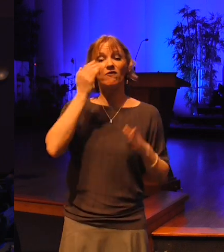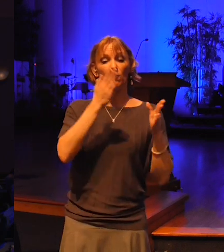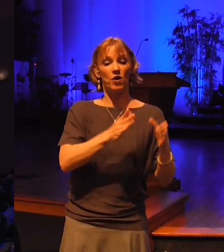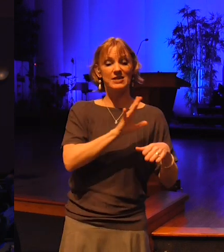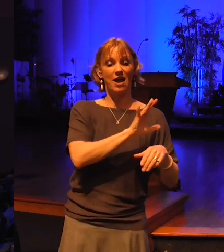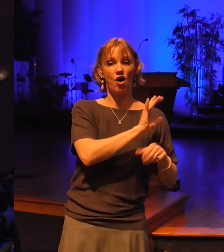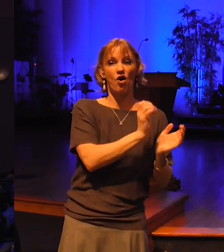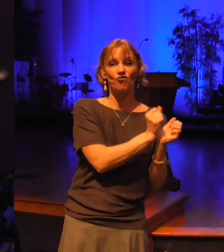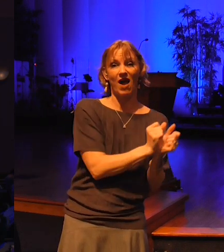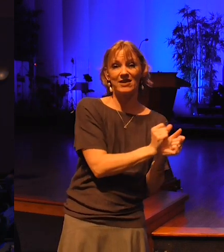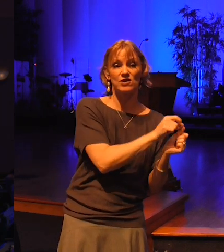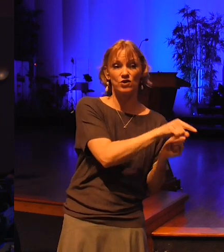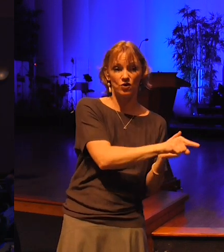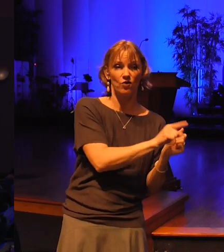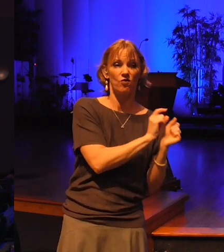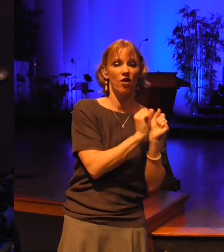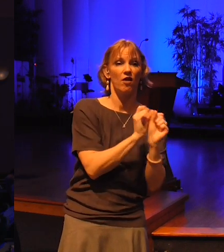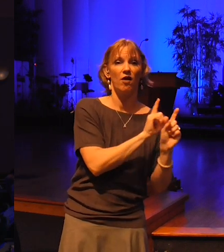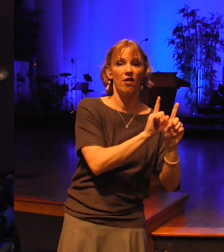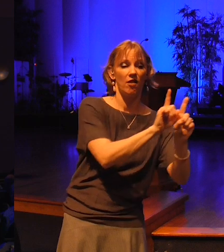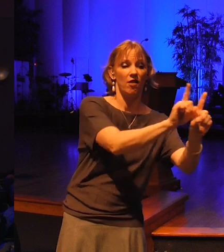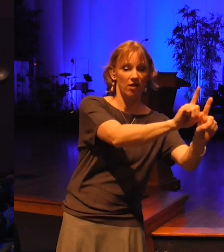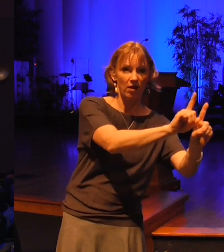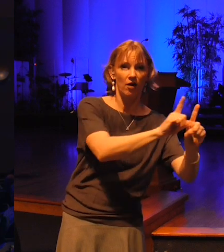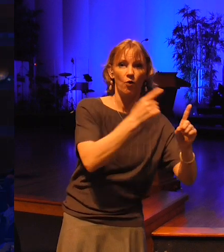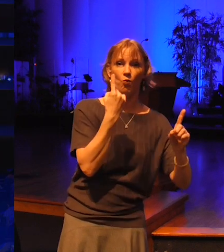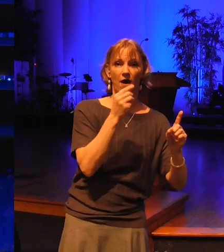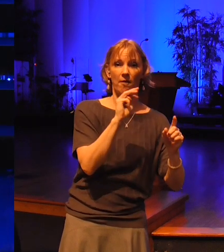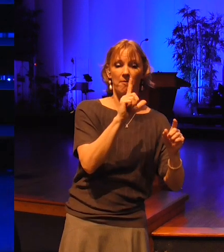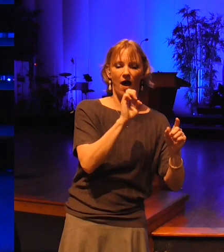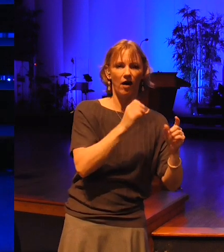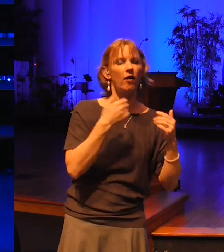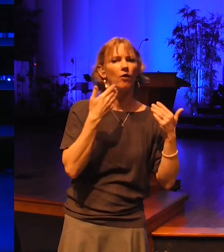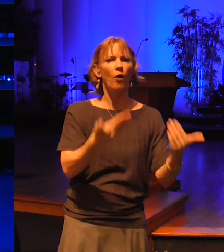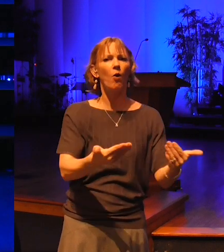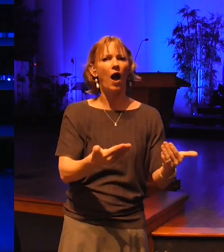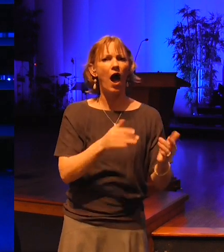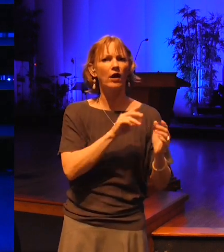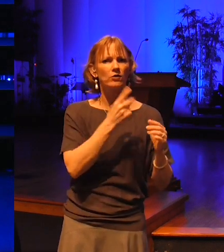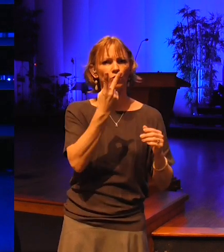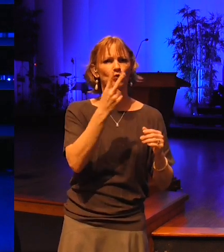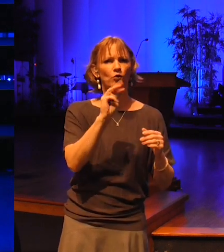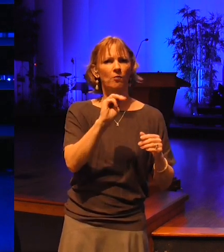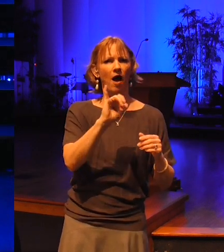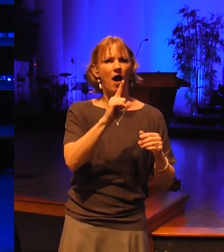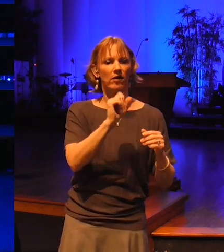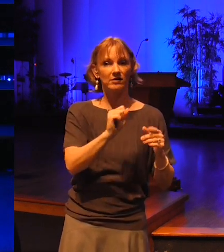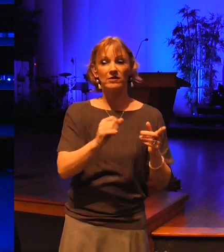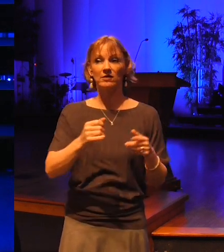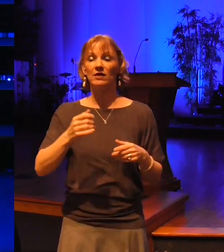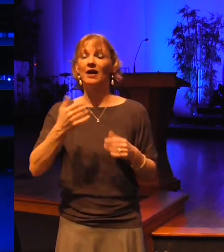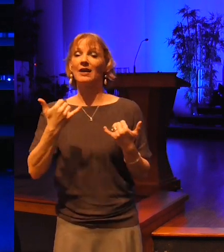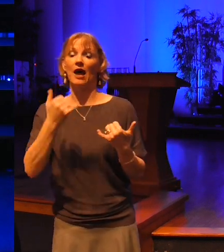mile with them be willing to go too now if someone slapped you on the cheek and you hit them back I